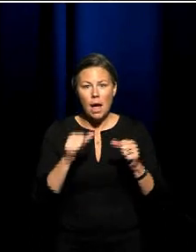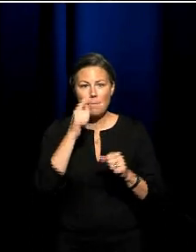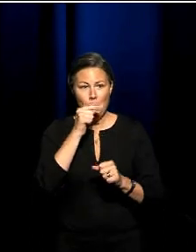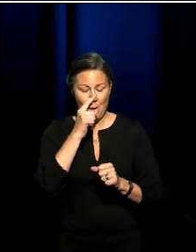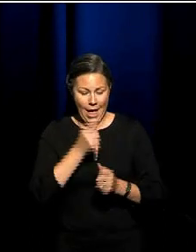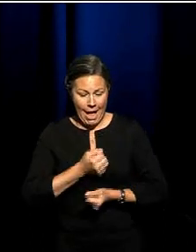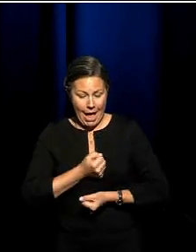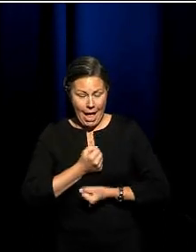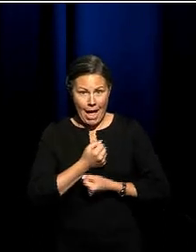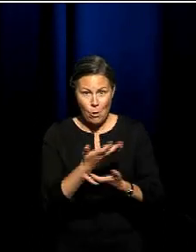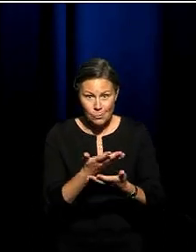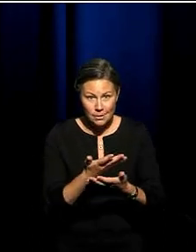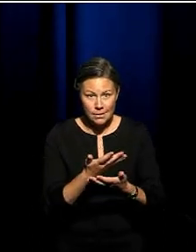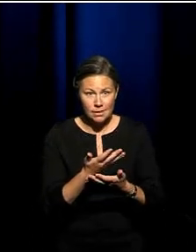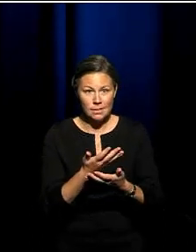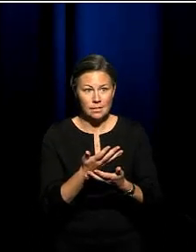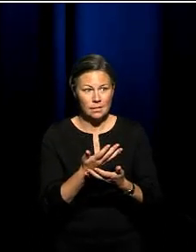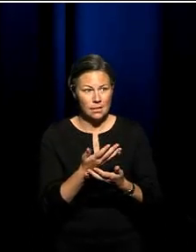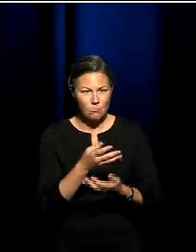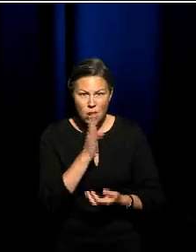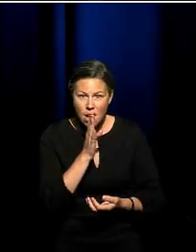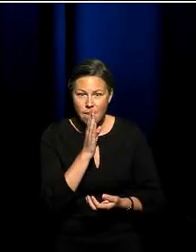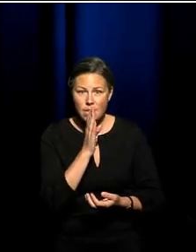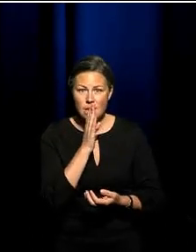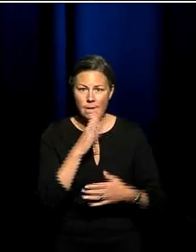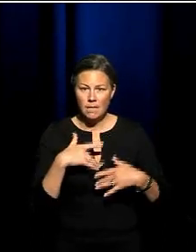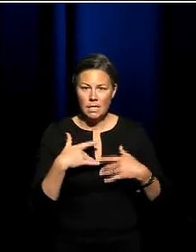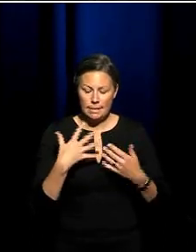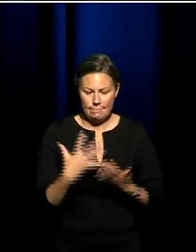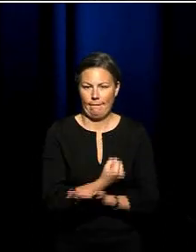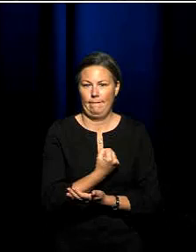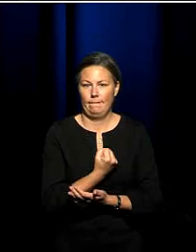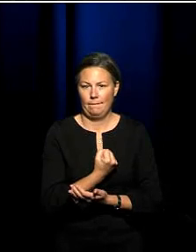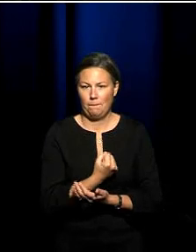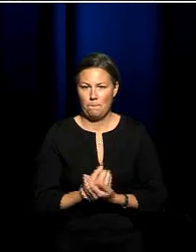experiences with the Commission in private and in safety. People who share